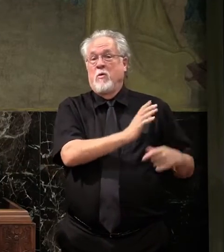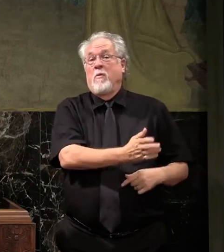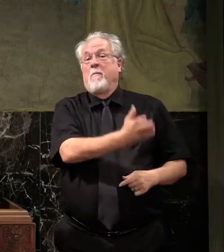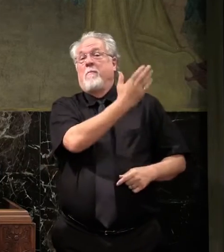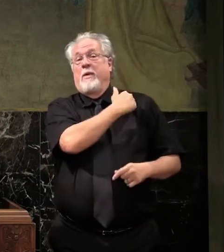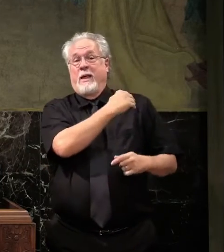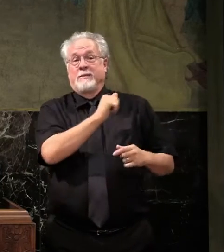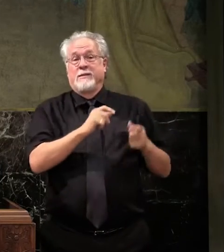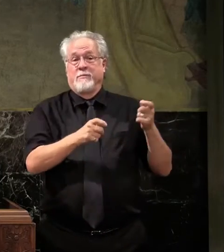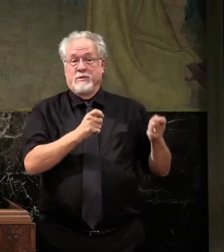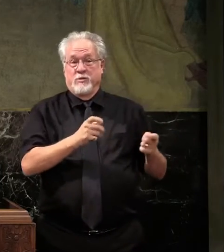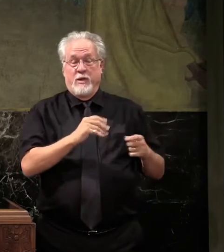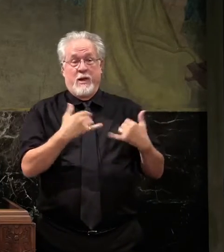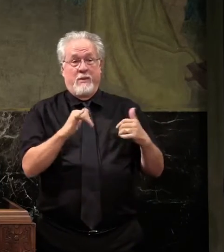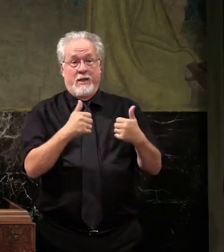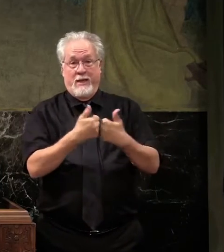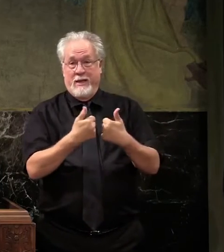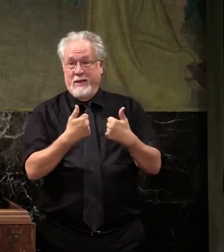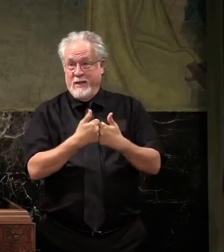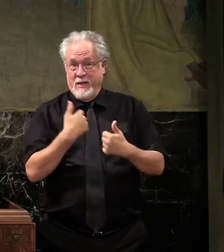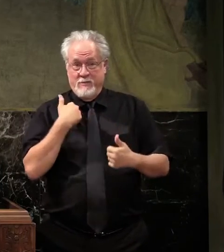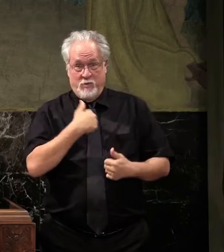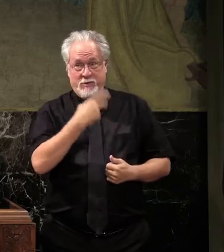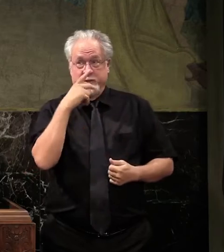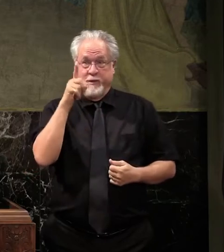games we often see in Washington.